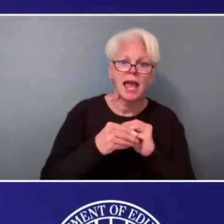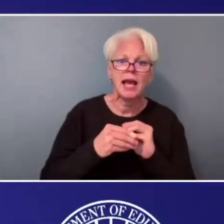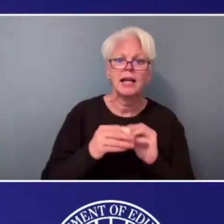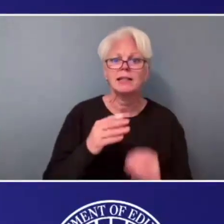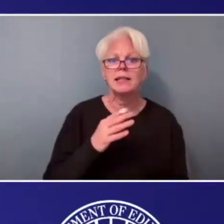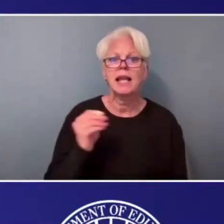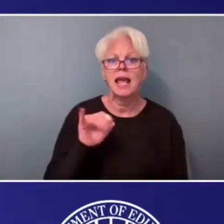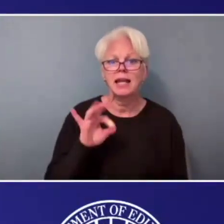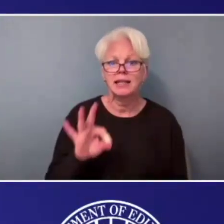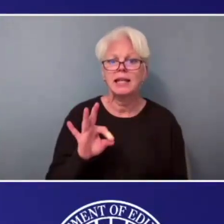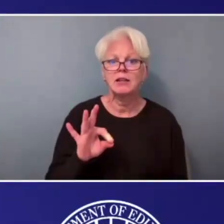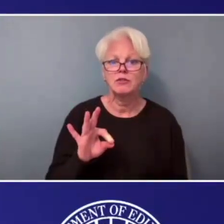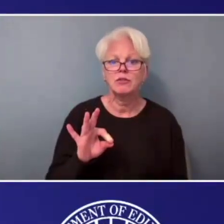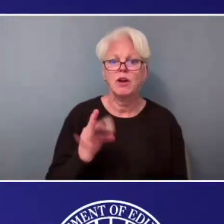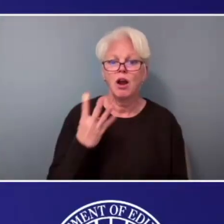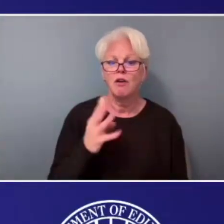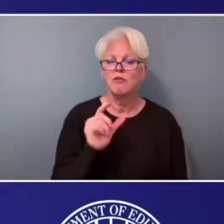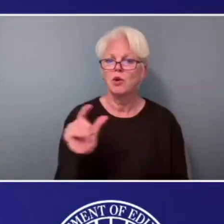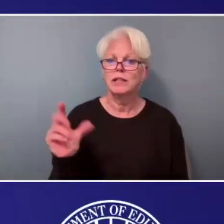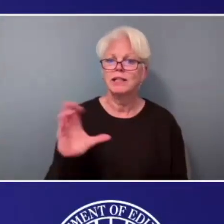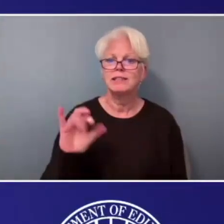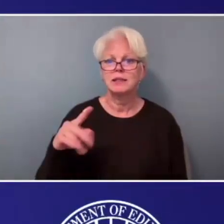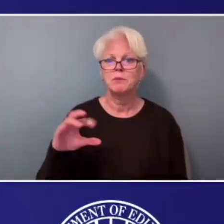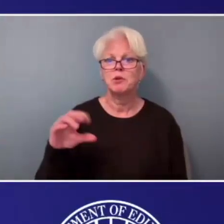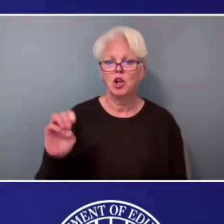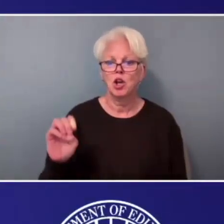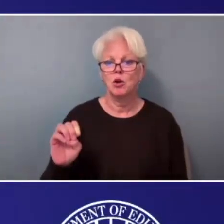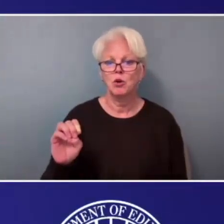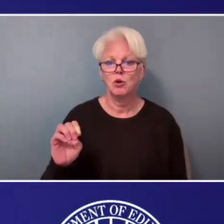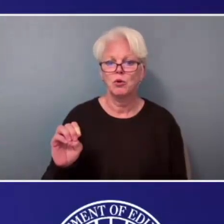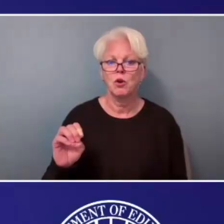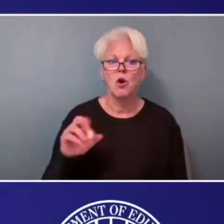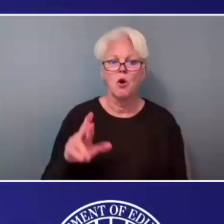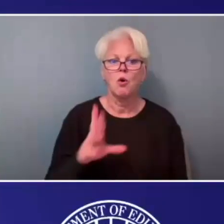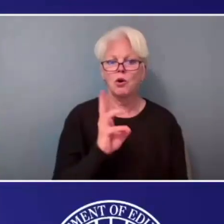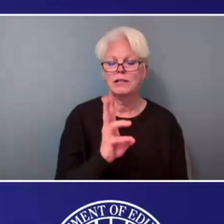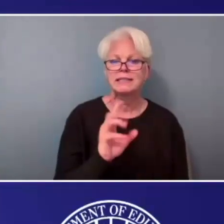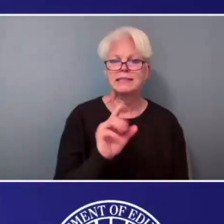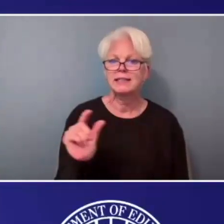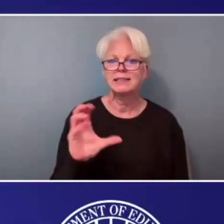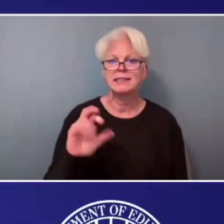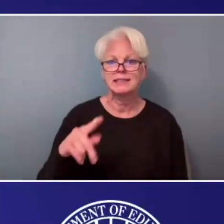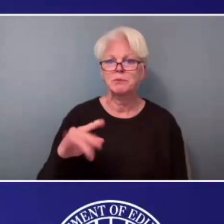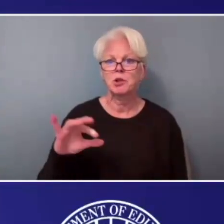not a four-digit CIP code or even a six-digit CIP code makes, makes some sense in there.